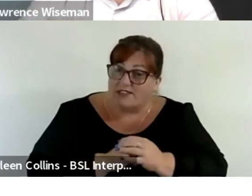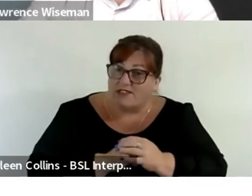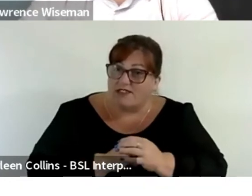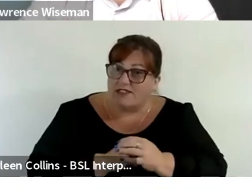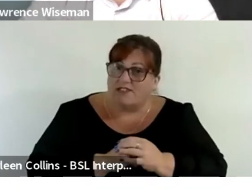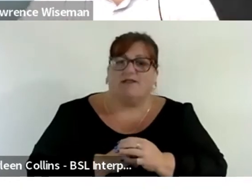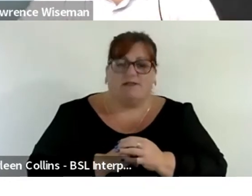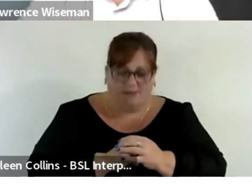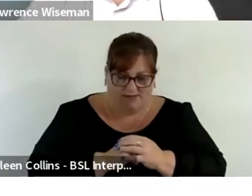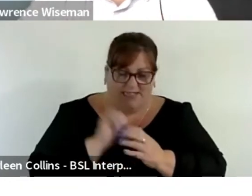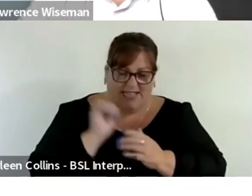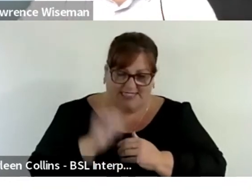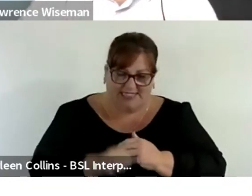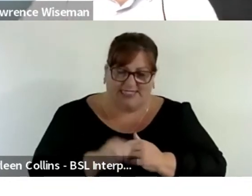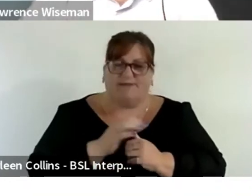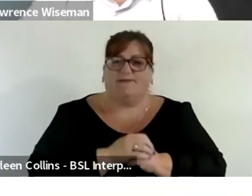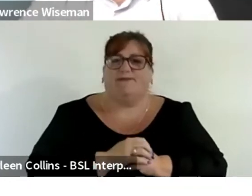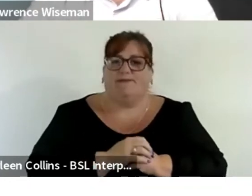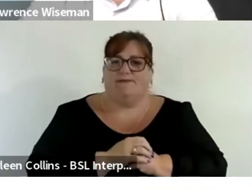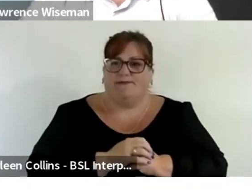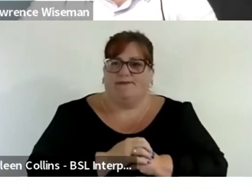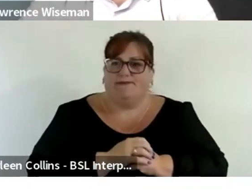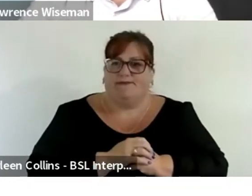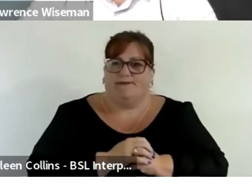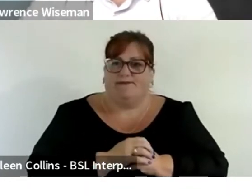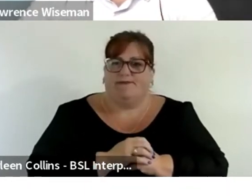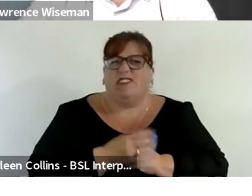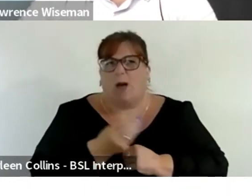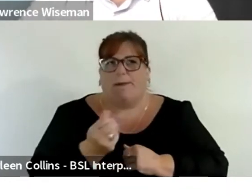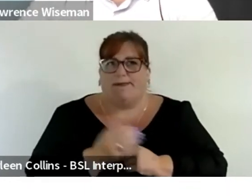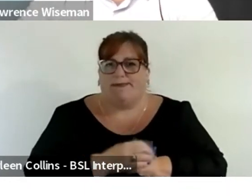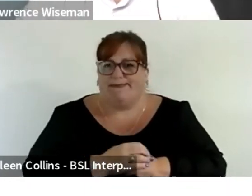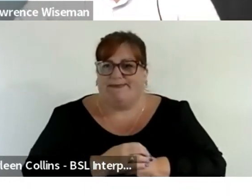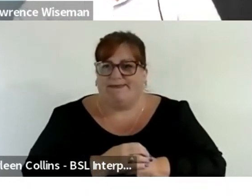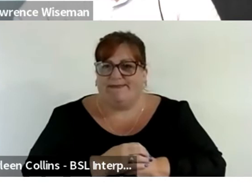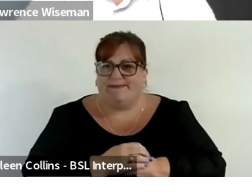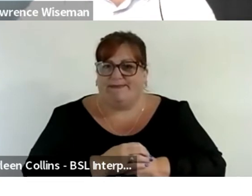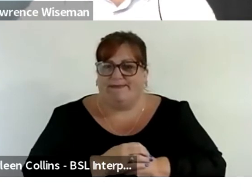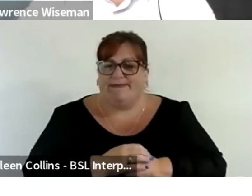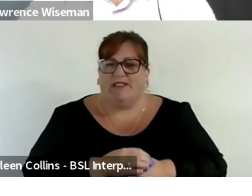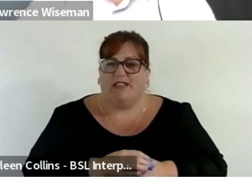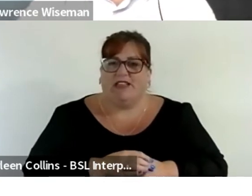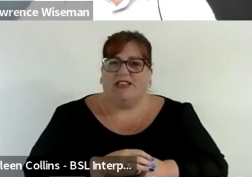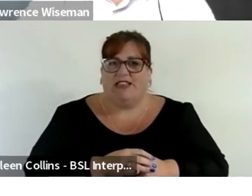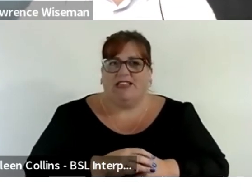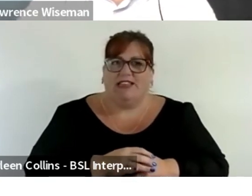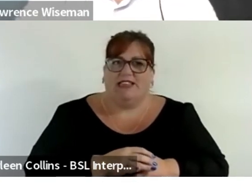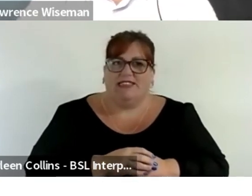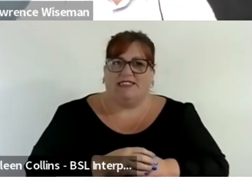Yes. The short answer is, with some, yes. It's a part of my identity.